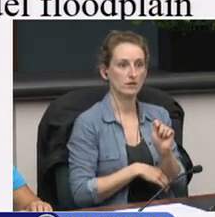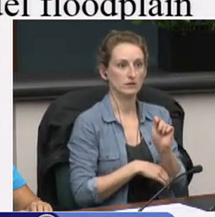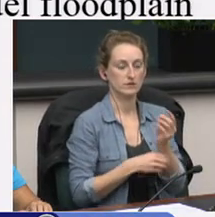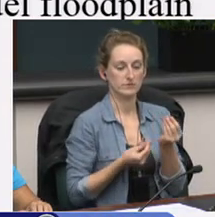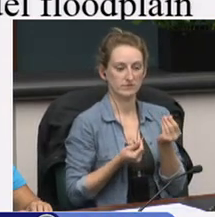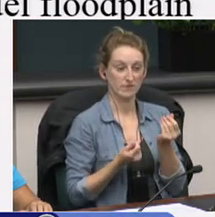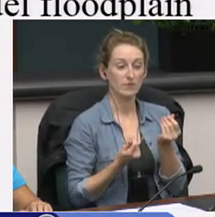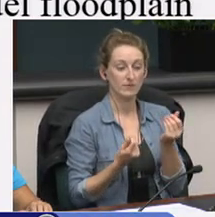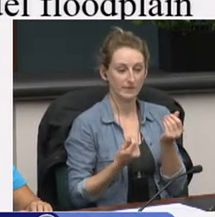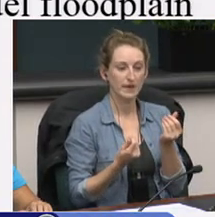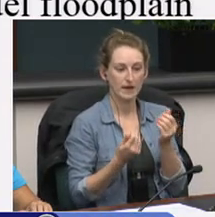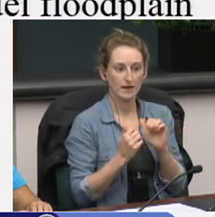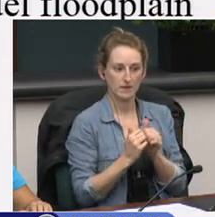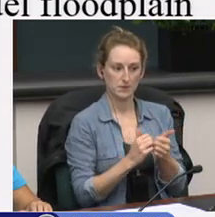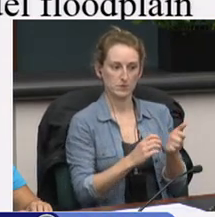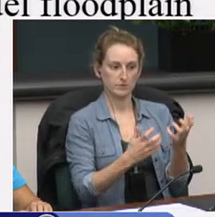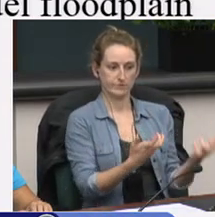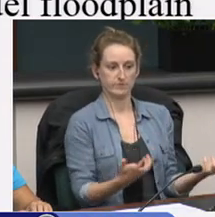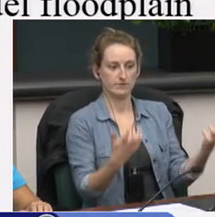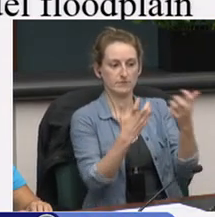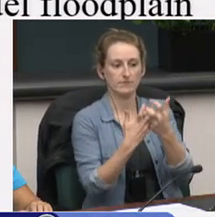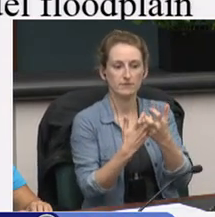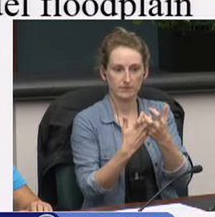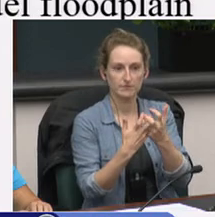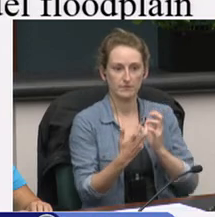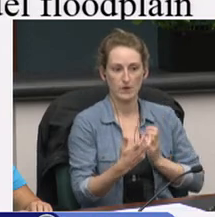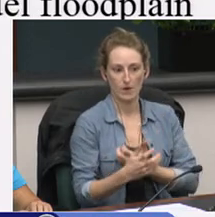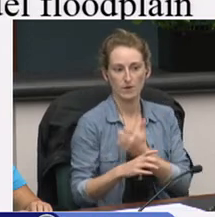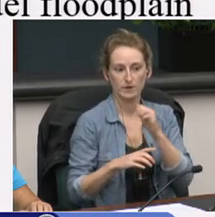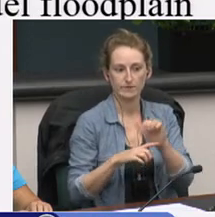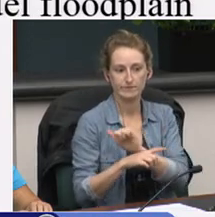best practices there's some new standards in dealing with tree